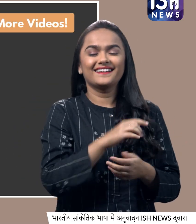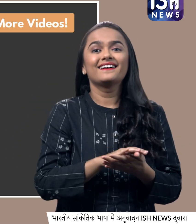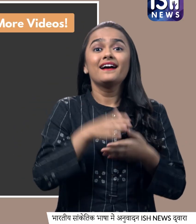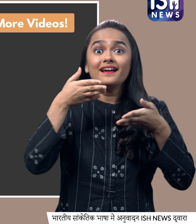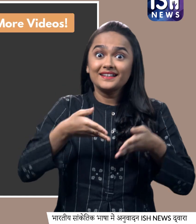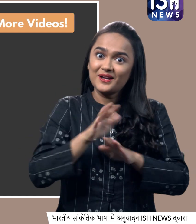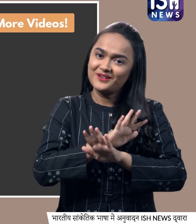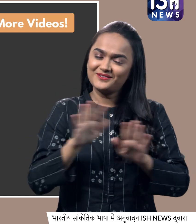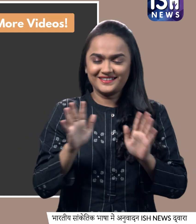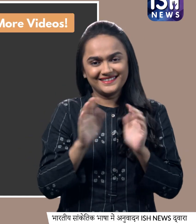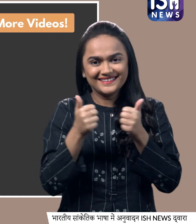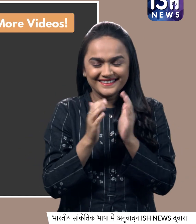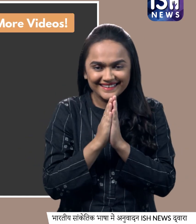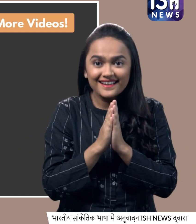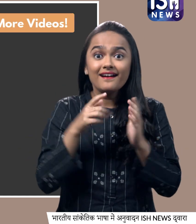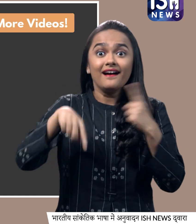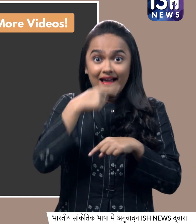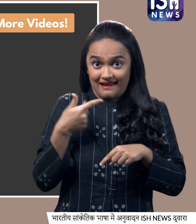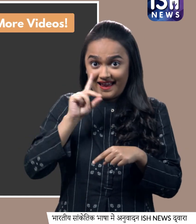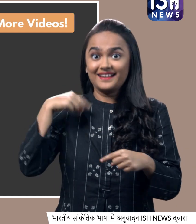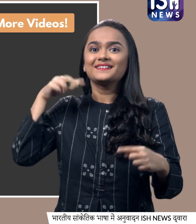That's it for now. We'll see you soon